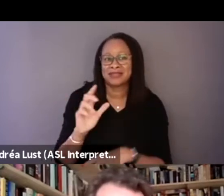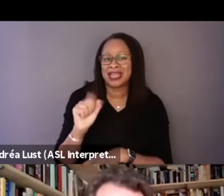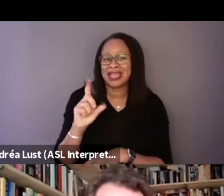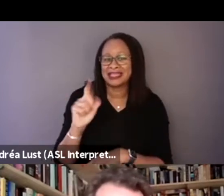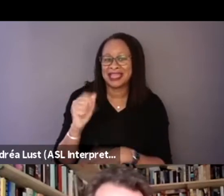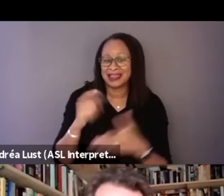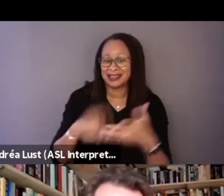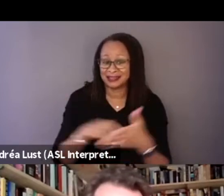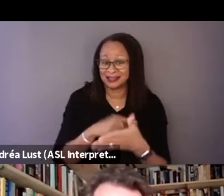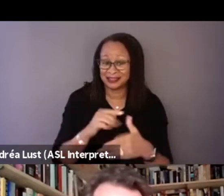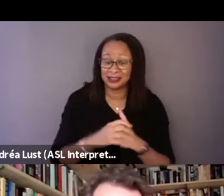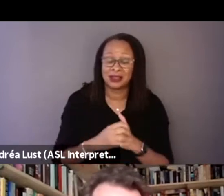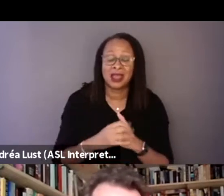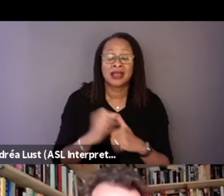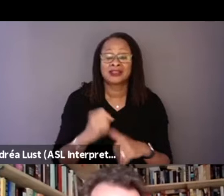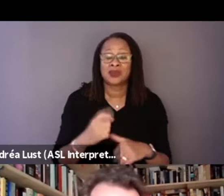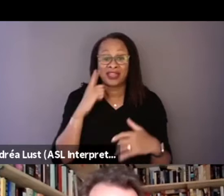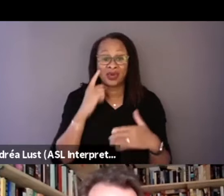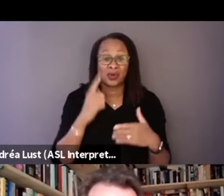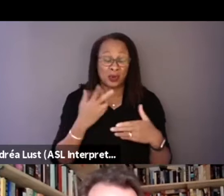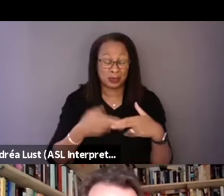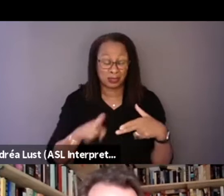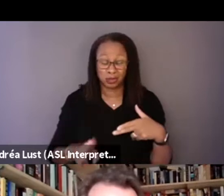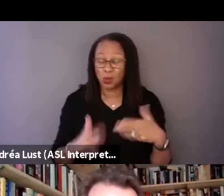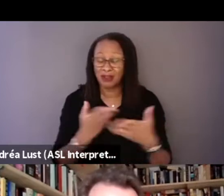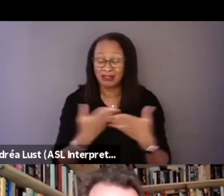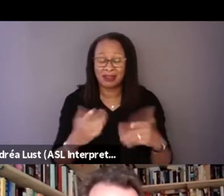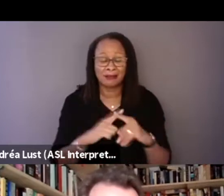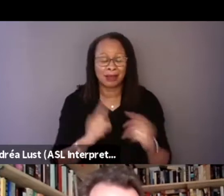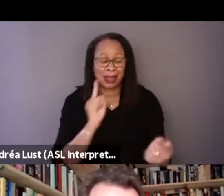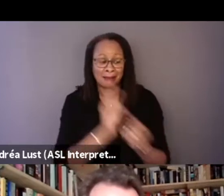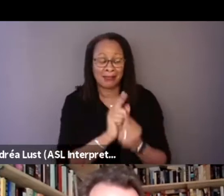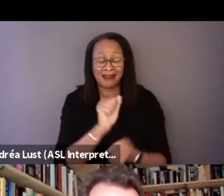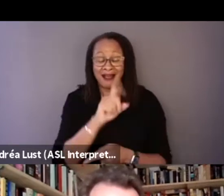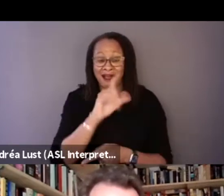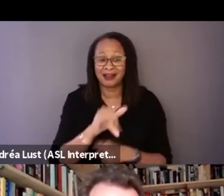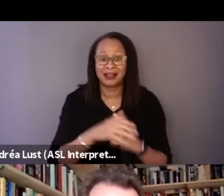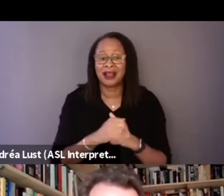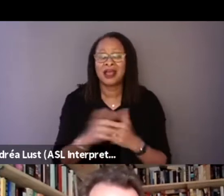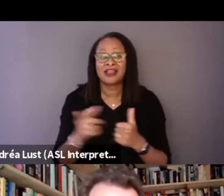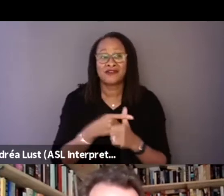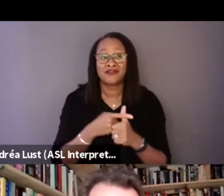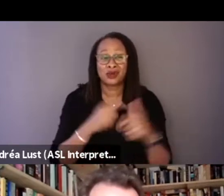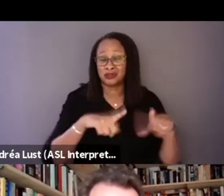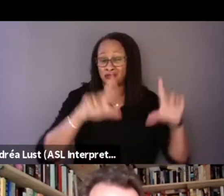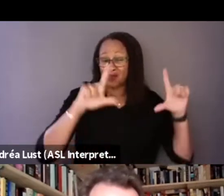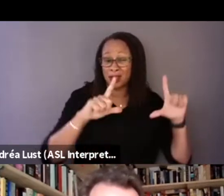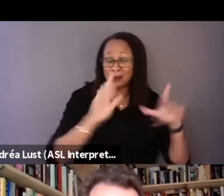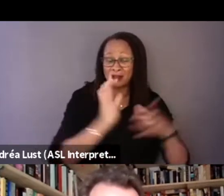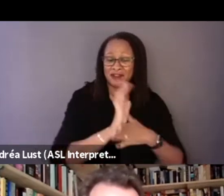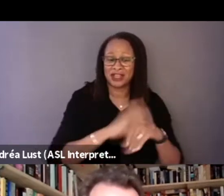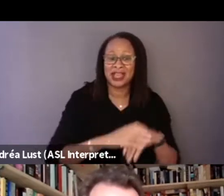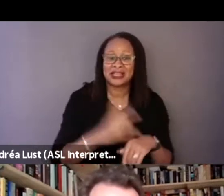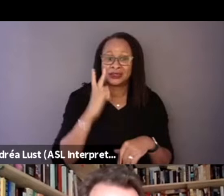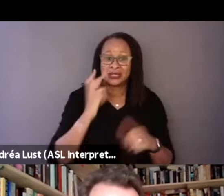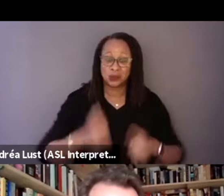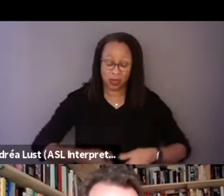it turned out to be so, so much more. In one of the first frames of the film, you see Ady topless saying, "All right, let's get this thing on the road.